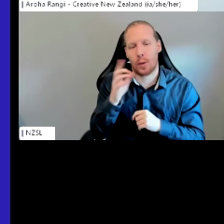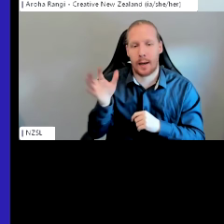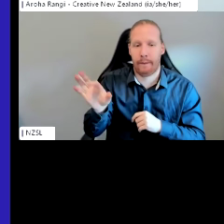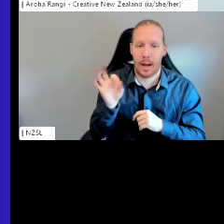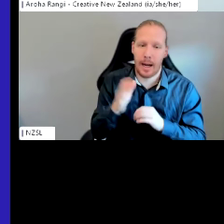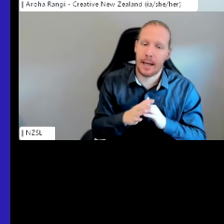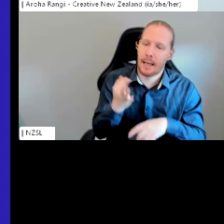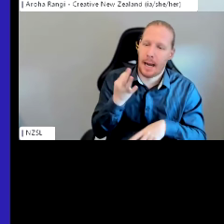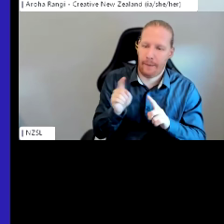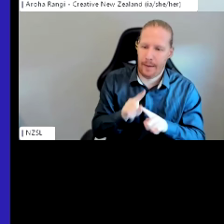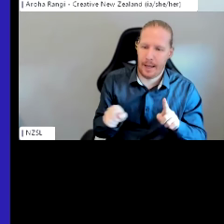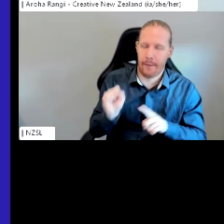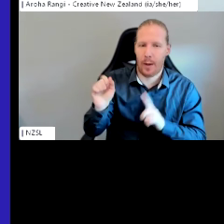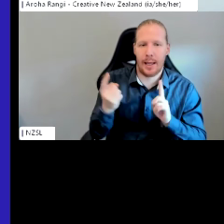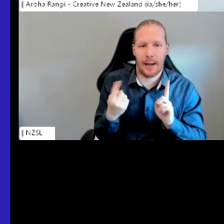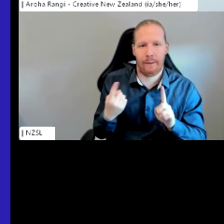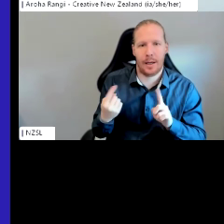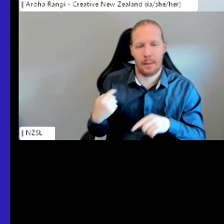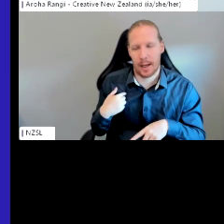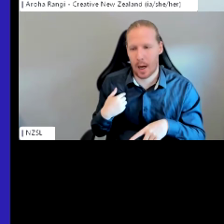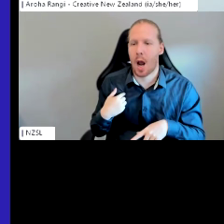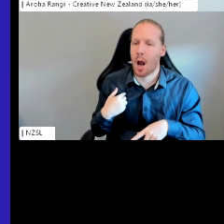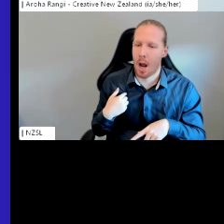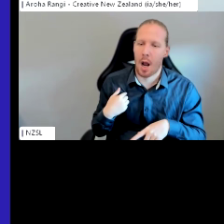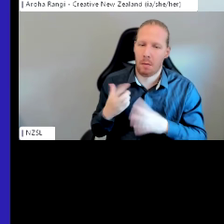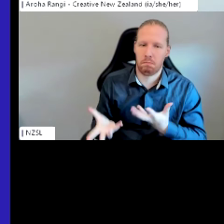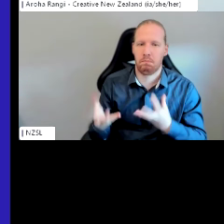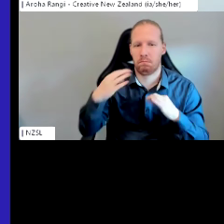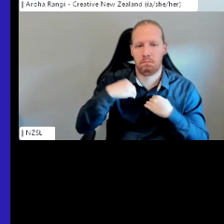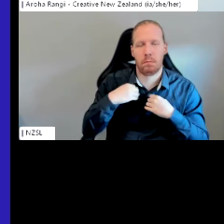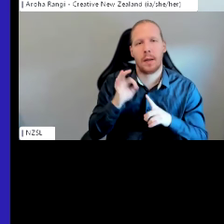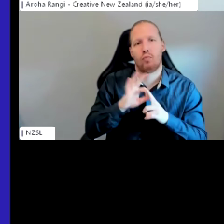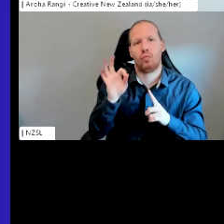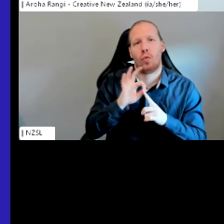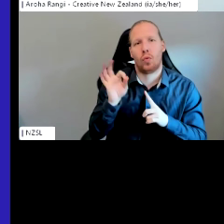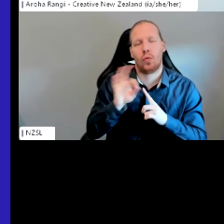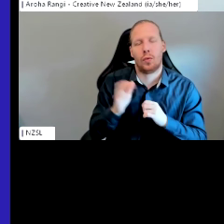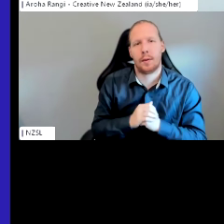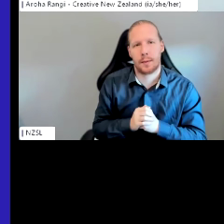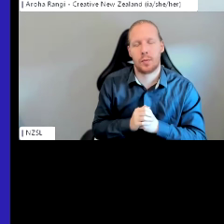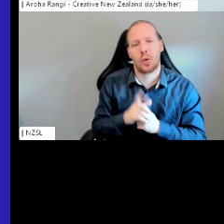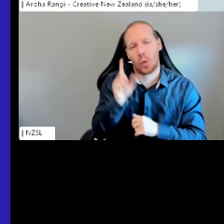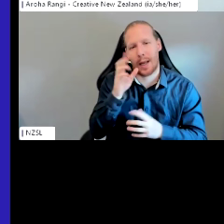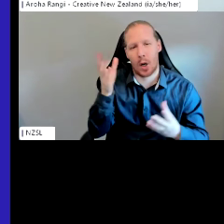was like. So I think you can learn a huge amount by seeing your offer through the eyes of the uh